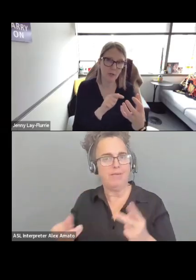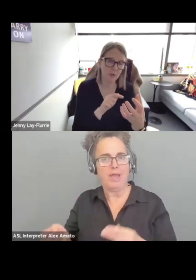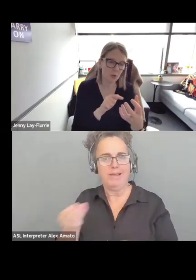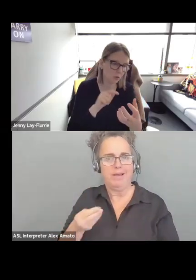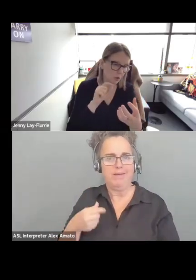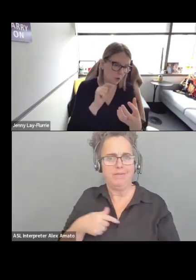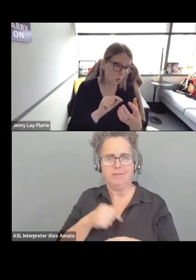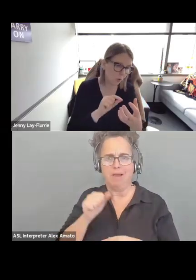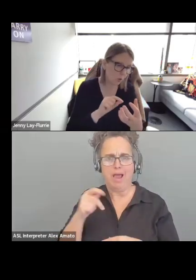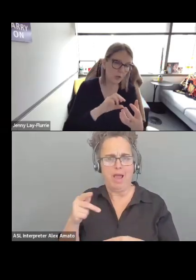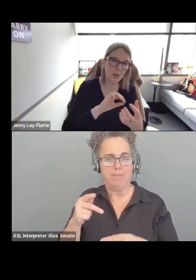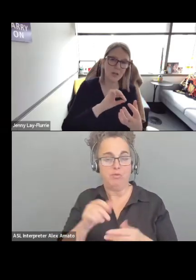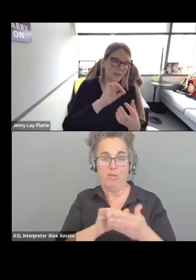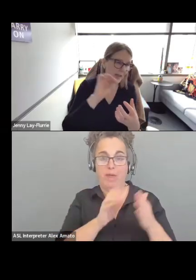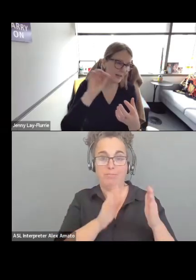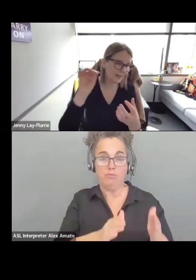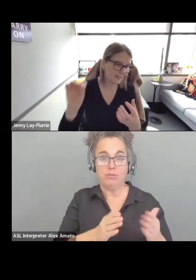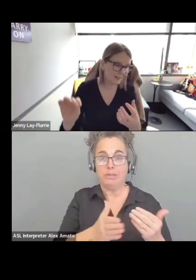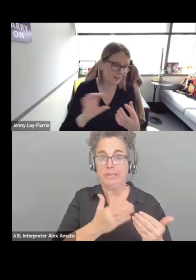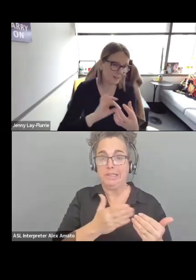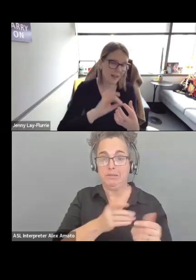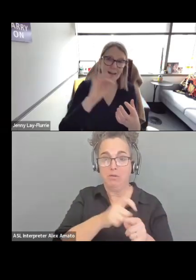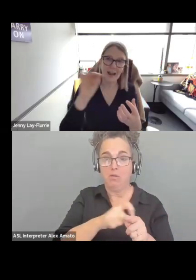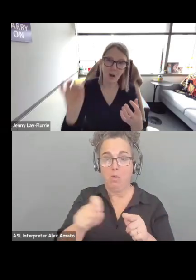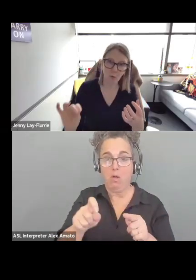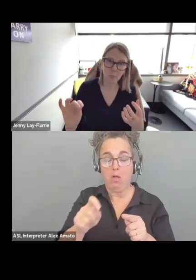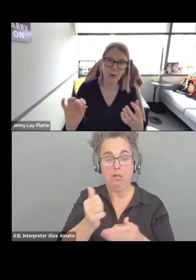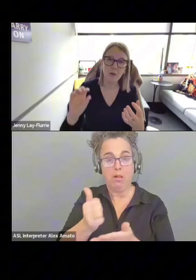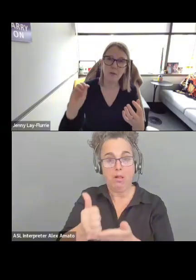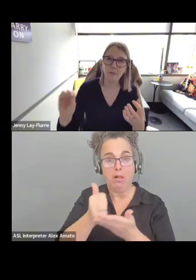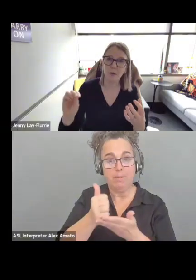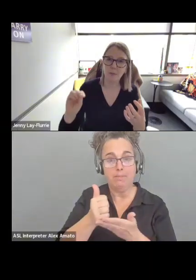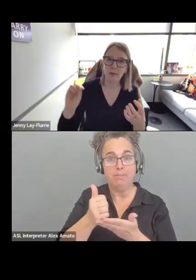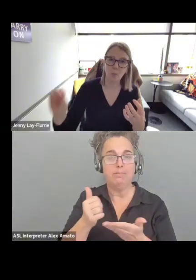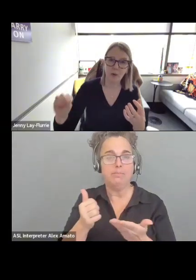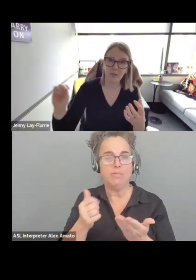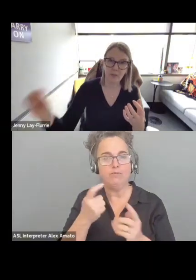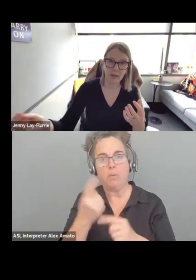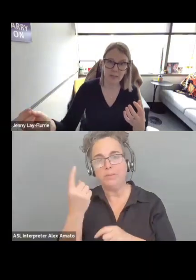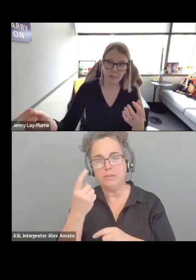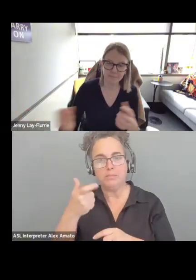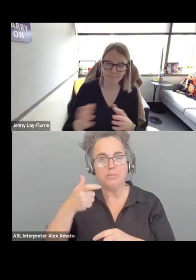for an individual to call to get assistance and help from somebody with sight.